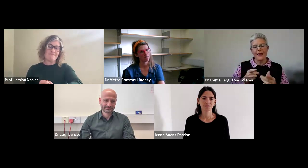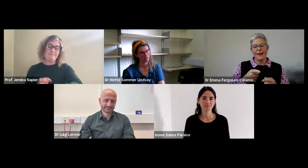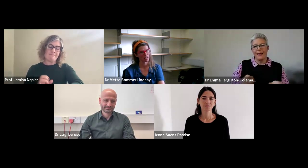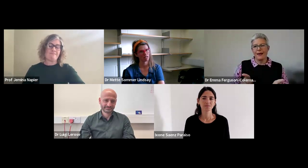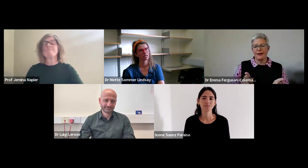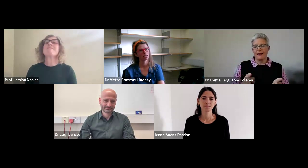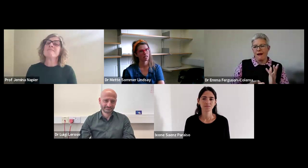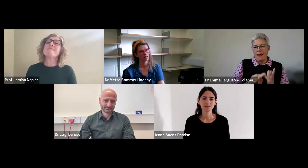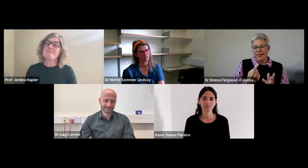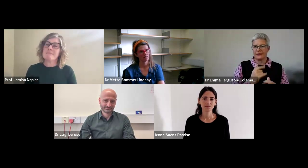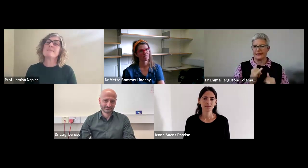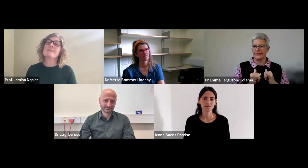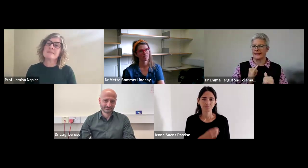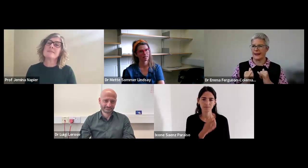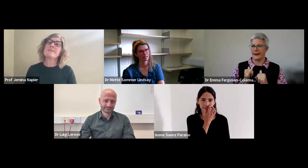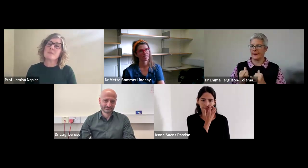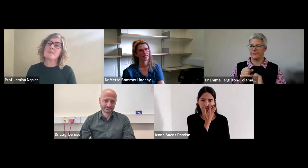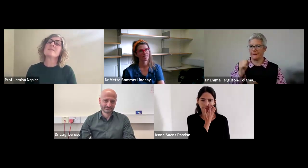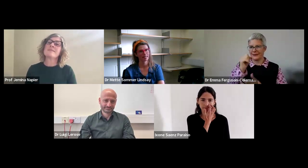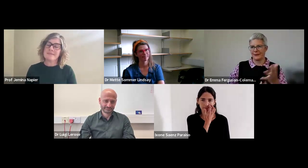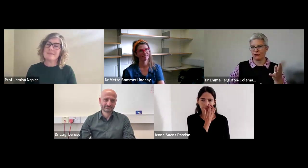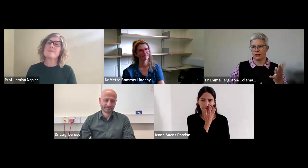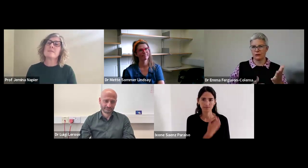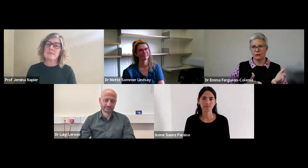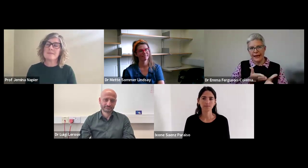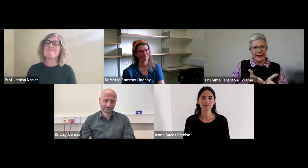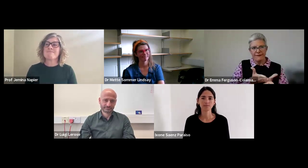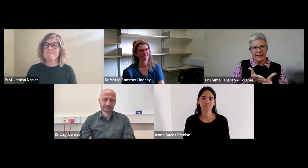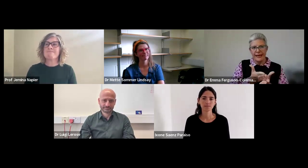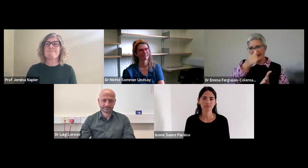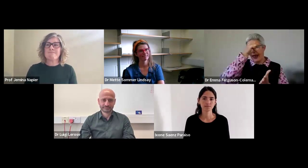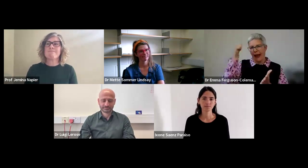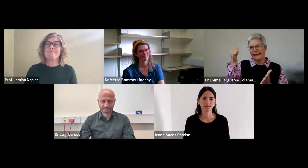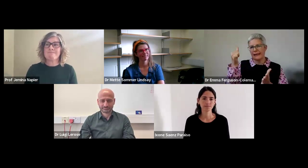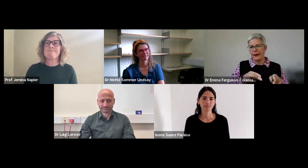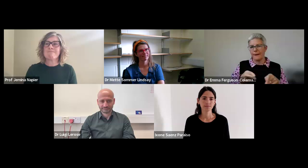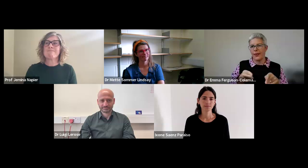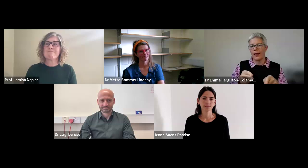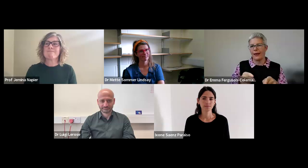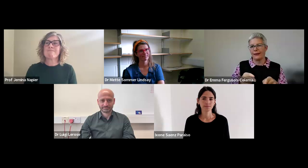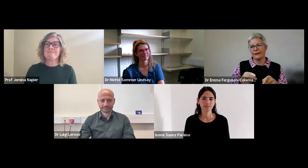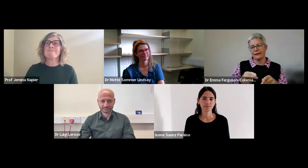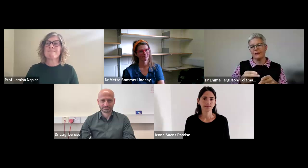University of Manchester, an environment where you felt that others had the same experience